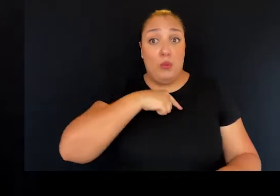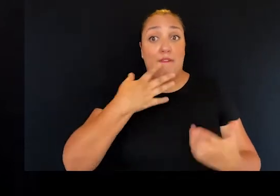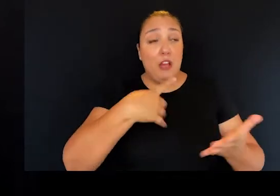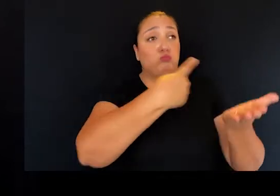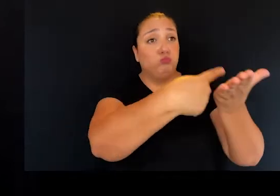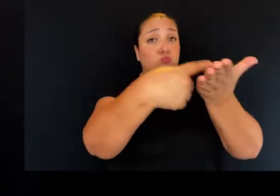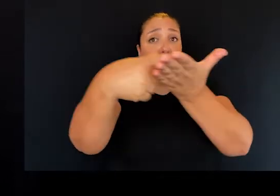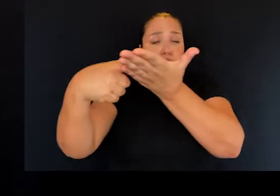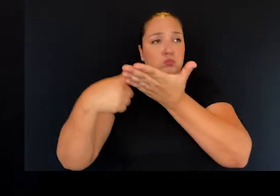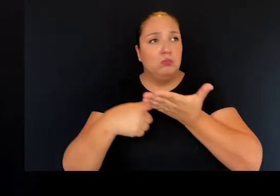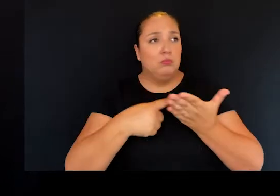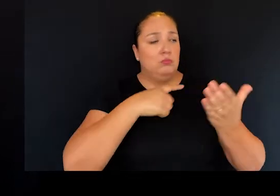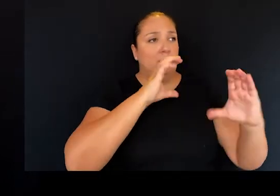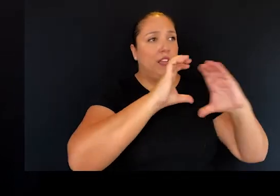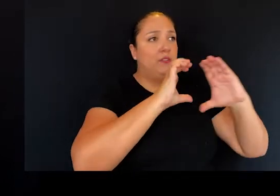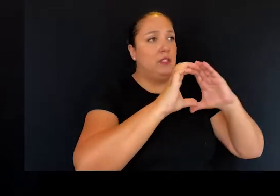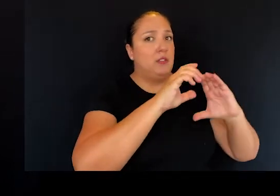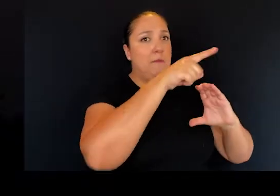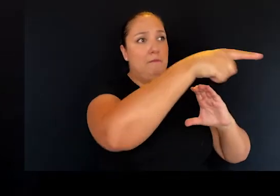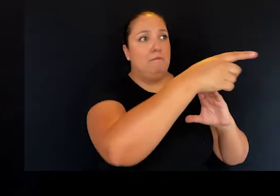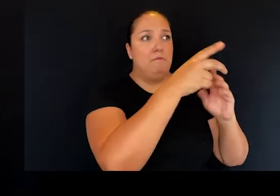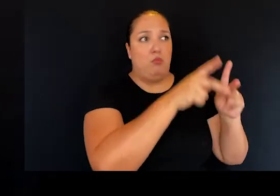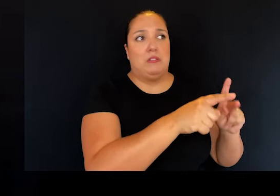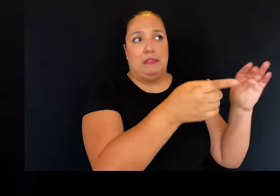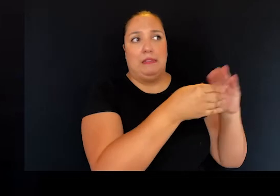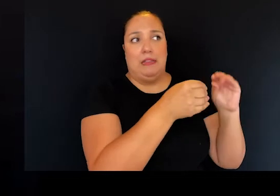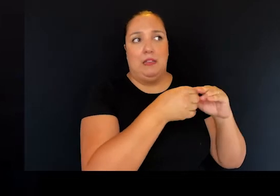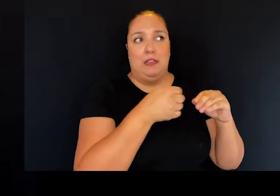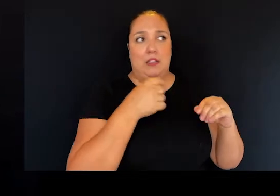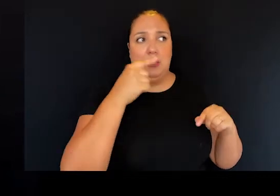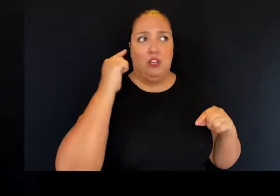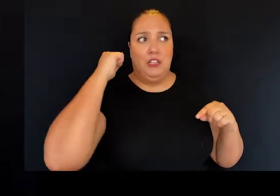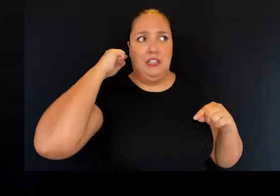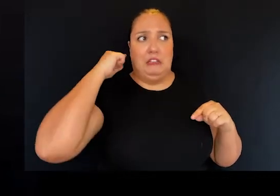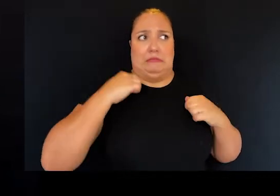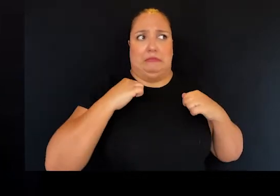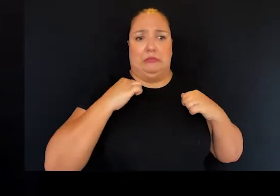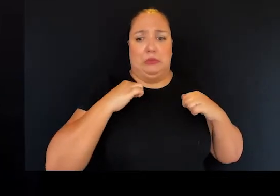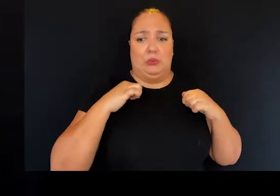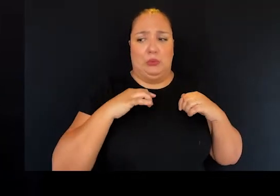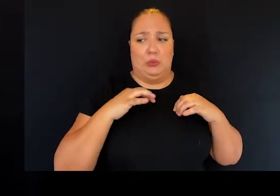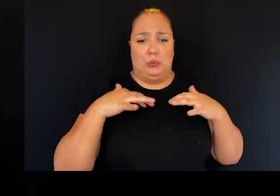where someone says something that, you know, your ears kind of tingle or you think, "Oh my goodness,"